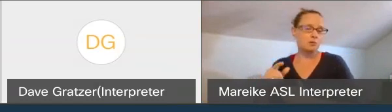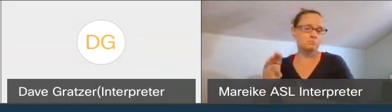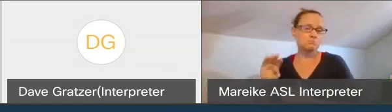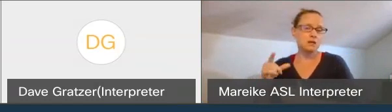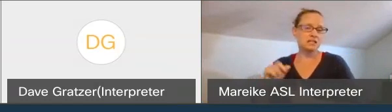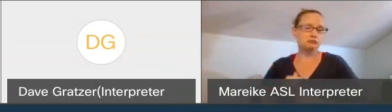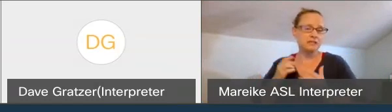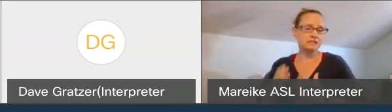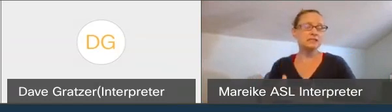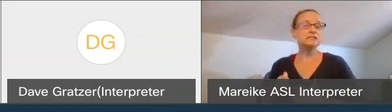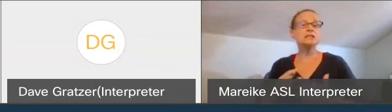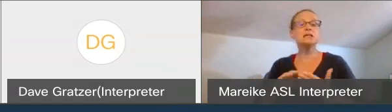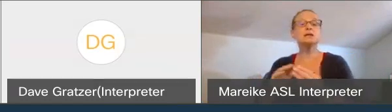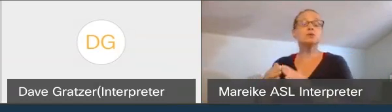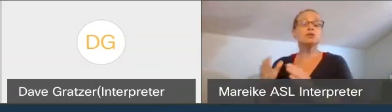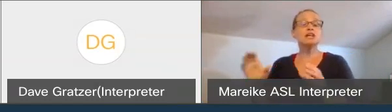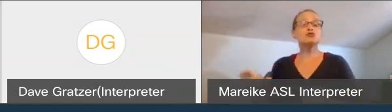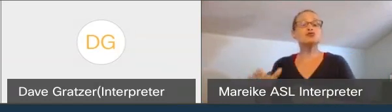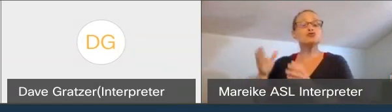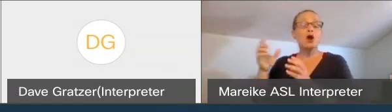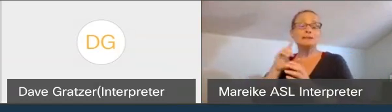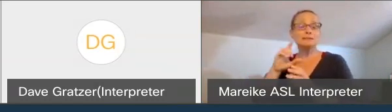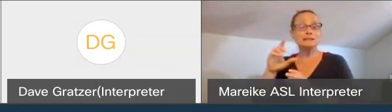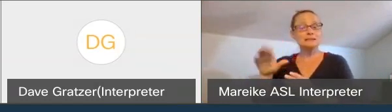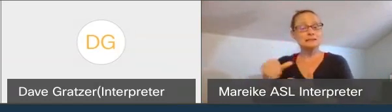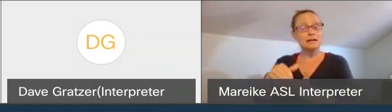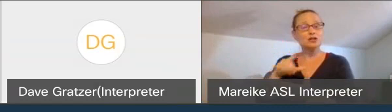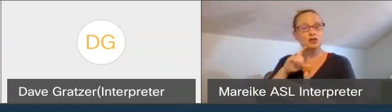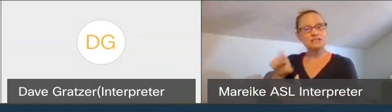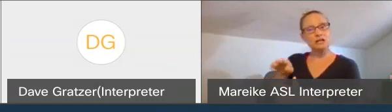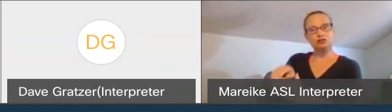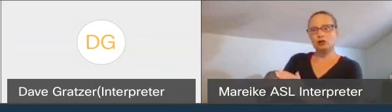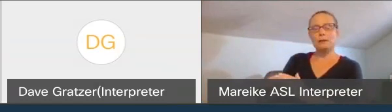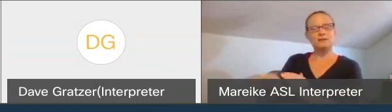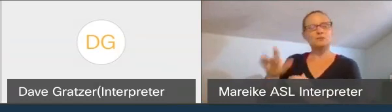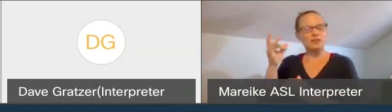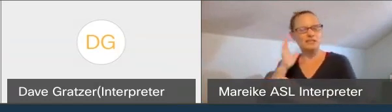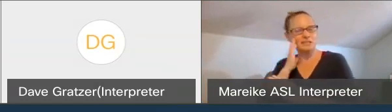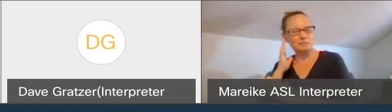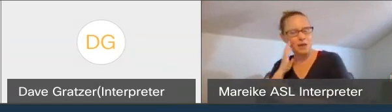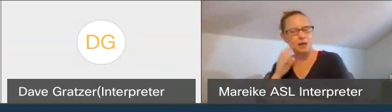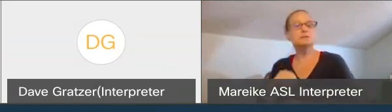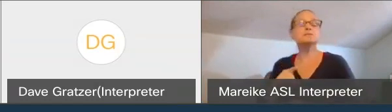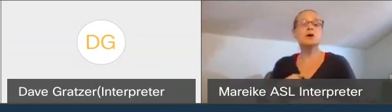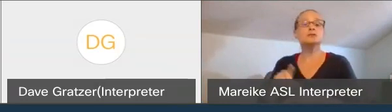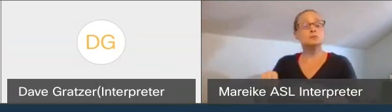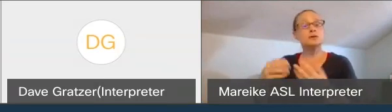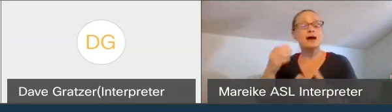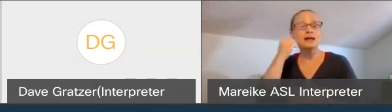Uh, the Community Crisis Center is a drop-in crisis center which has approximately 18 beds for shelter care. They also provide daily group case management